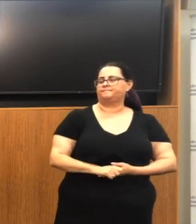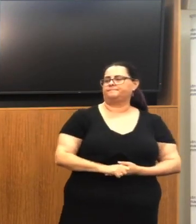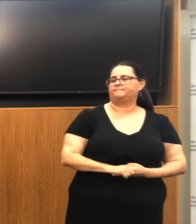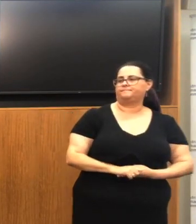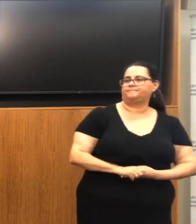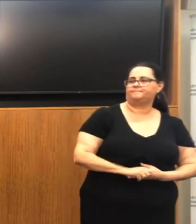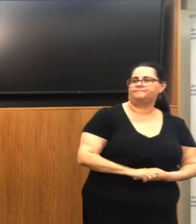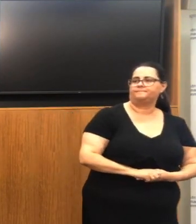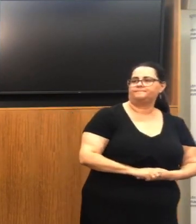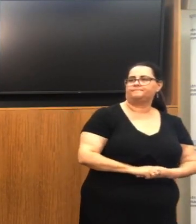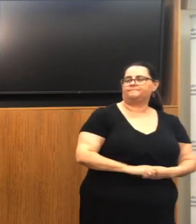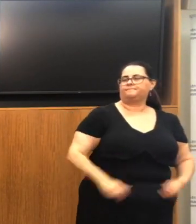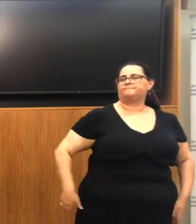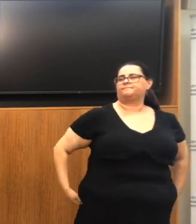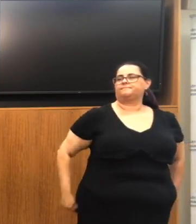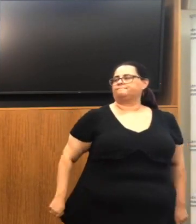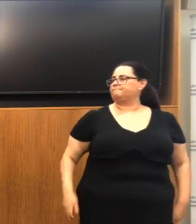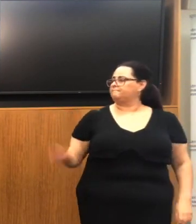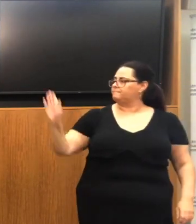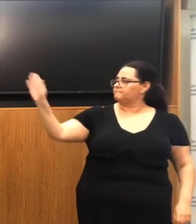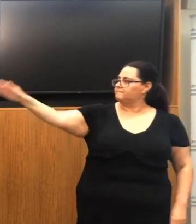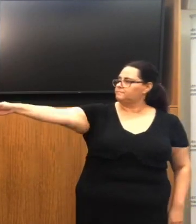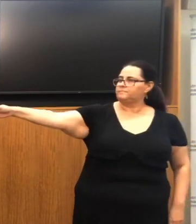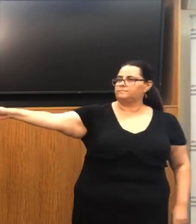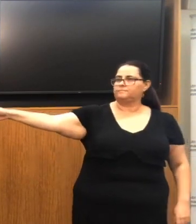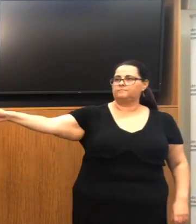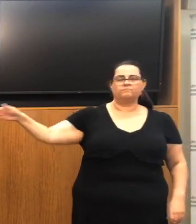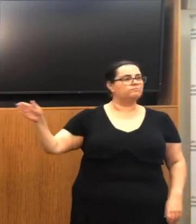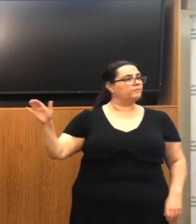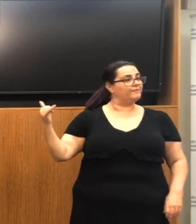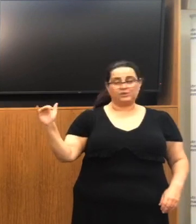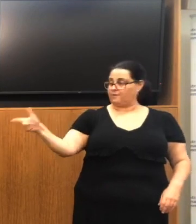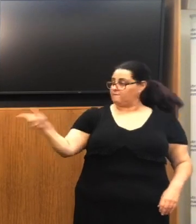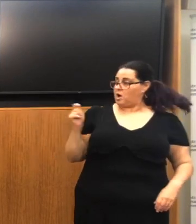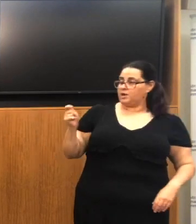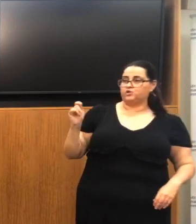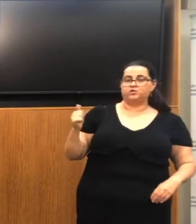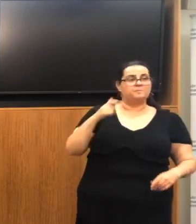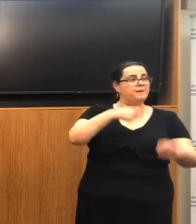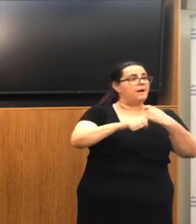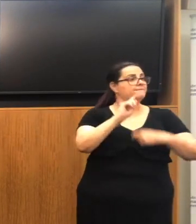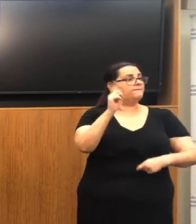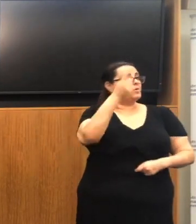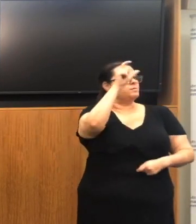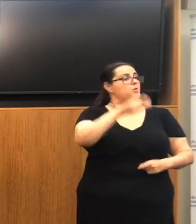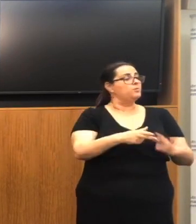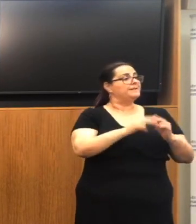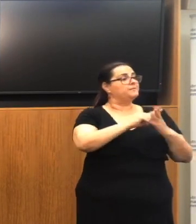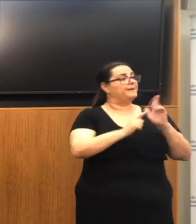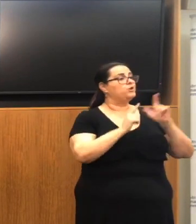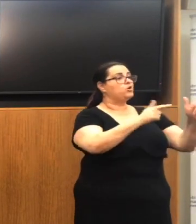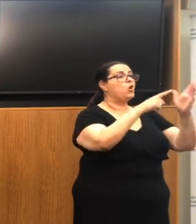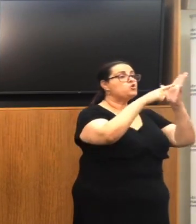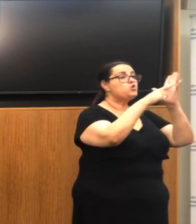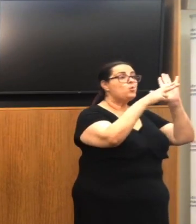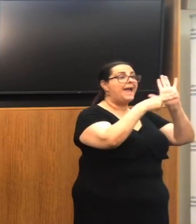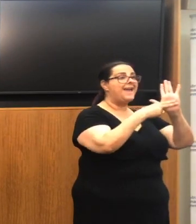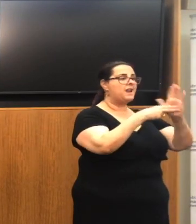[Audience Member] Thank you. Nujeen, you've been invited to become the first person with disability to address the United Nations Security Council.